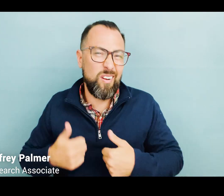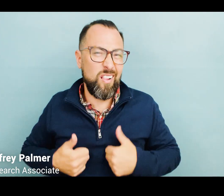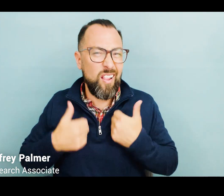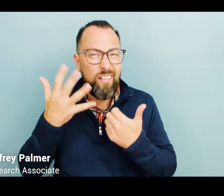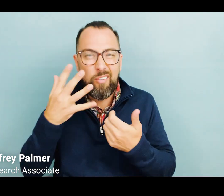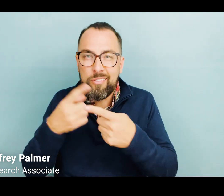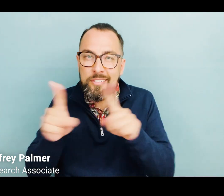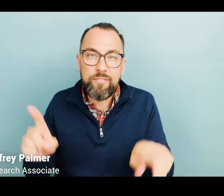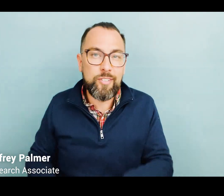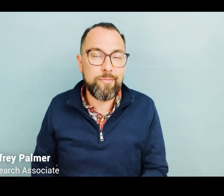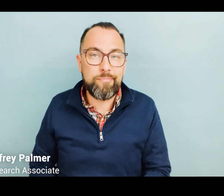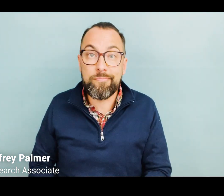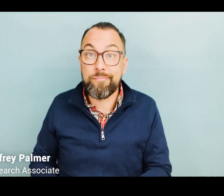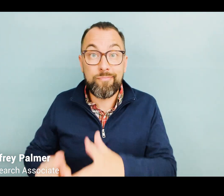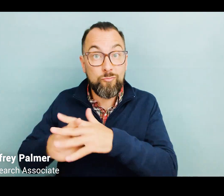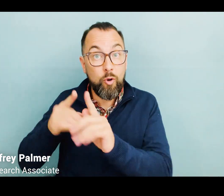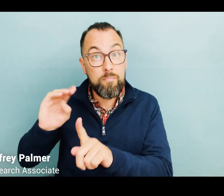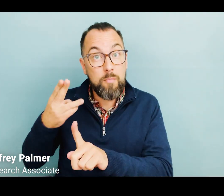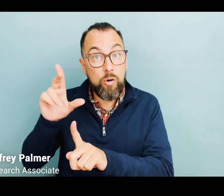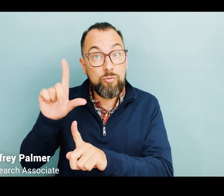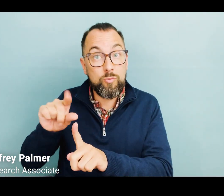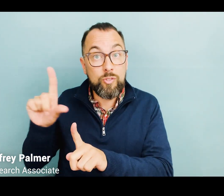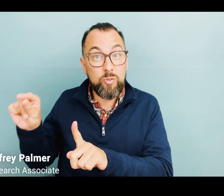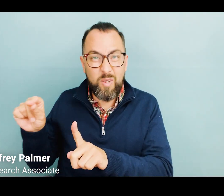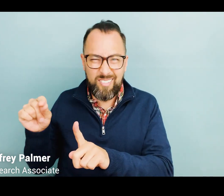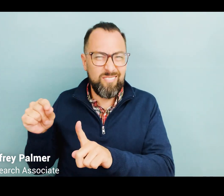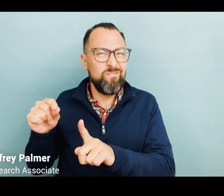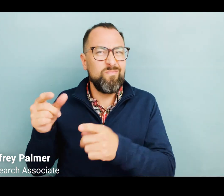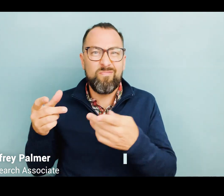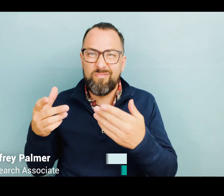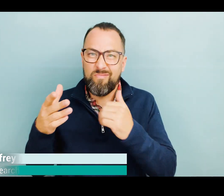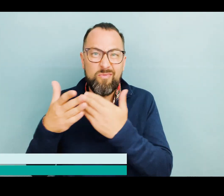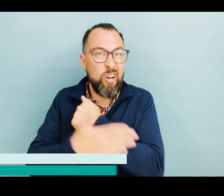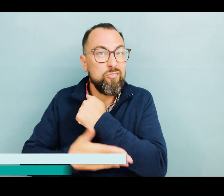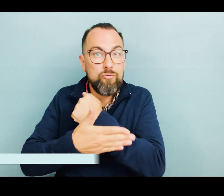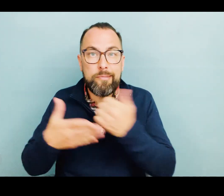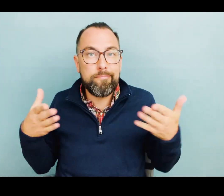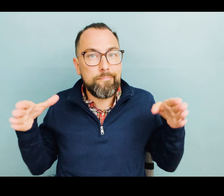For the past two years, work life has looked different. In March of 2020,